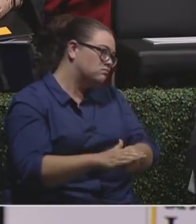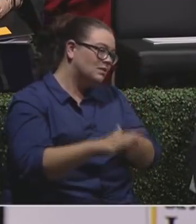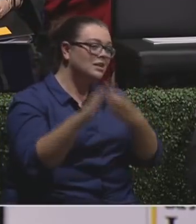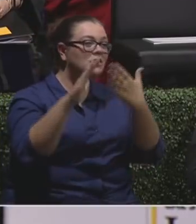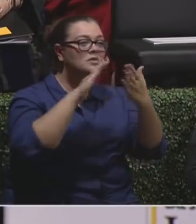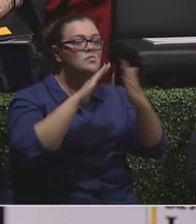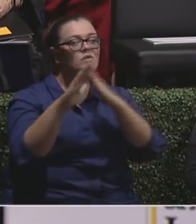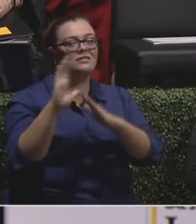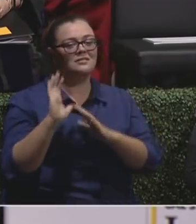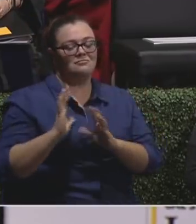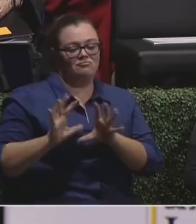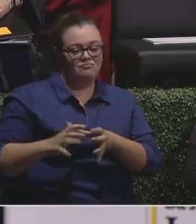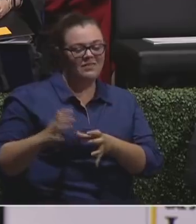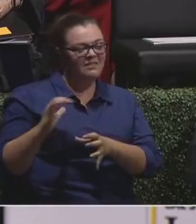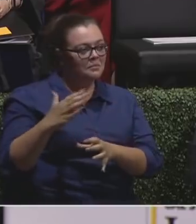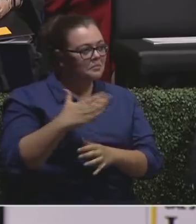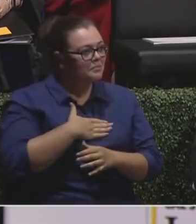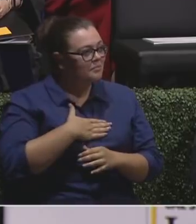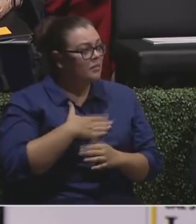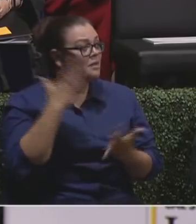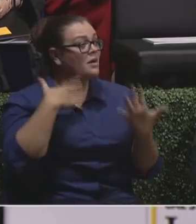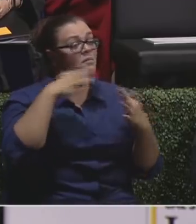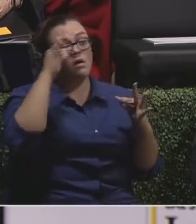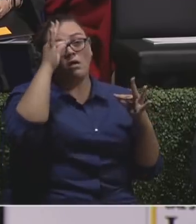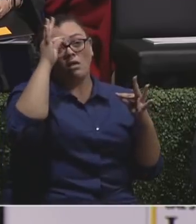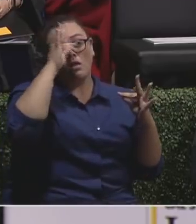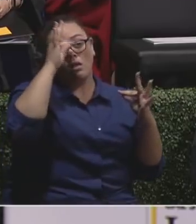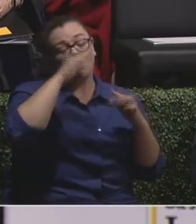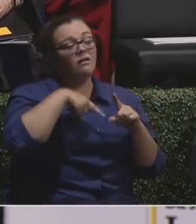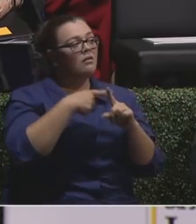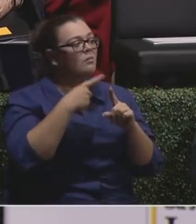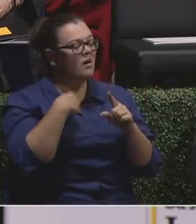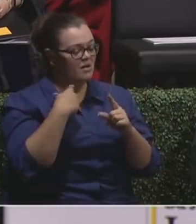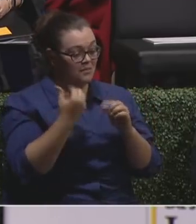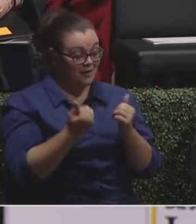OF POWER AND SYSTEMIC MARGINALIZATION OF COMMUNITIES LIKE MINE.